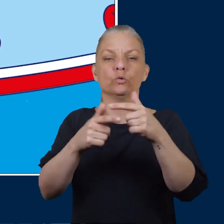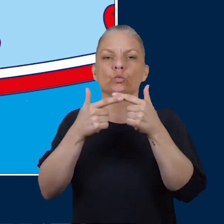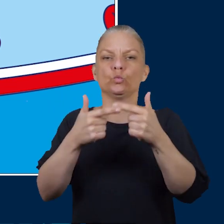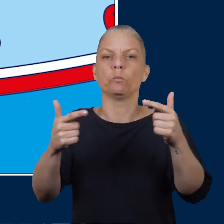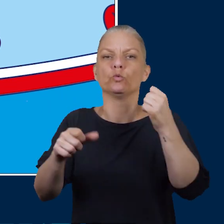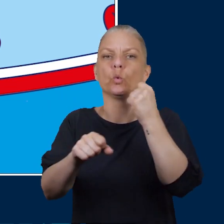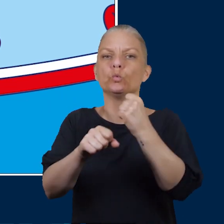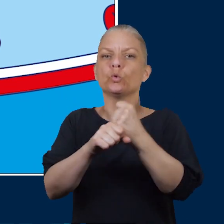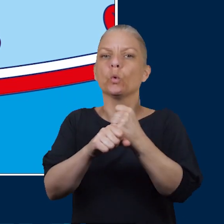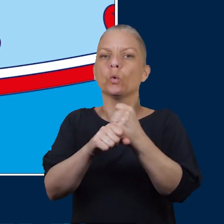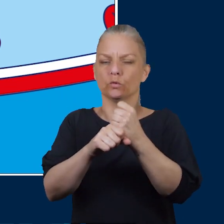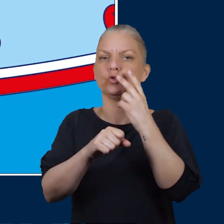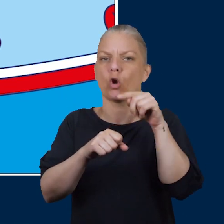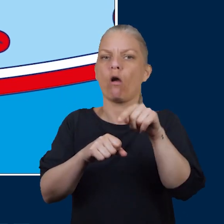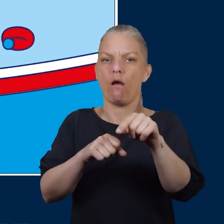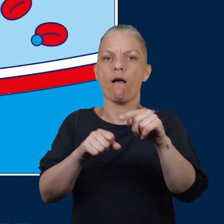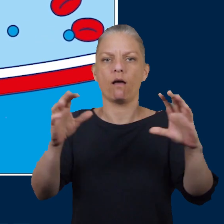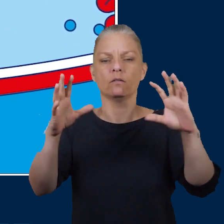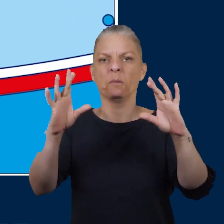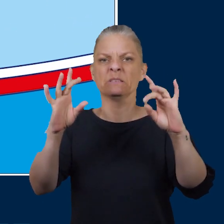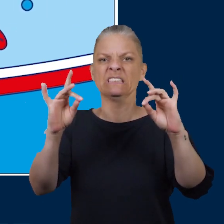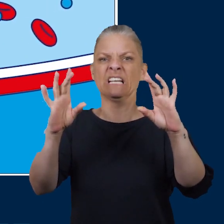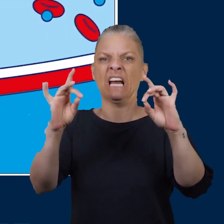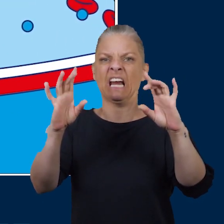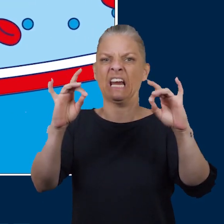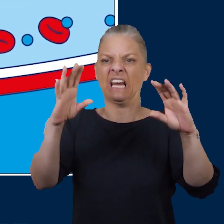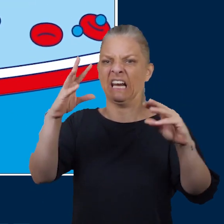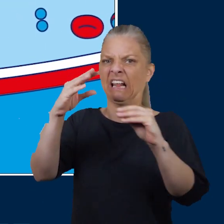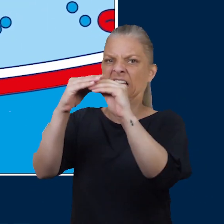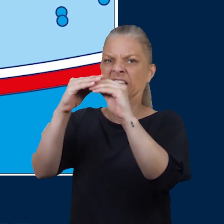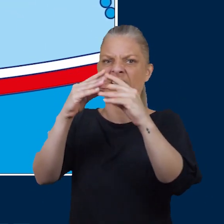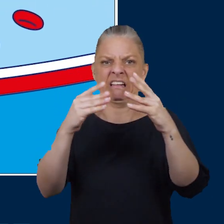blood your blood cells start to get sticky and stick to the inside wall of your blood vessels.